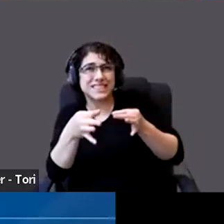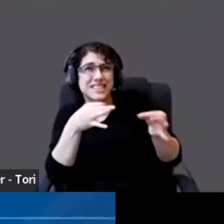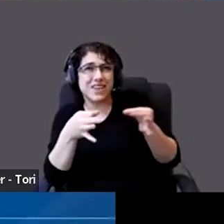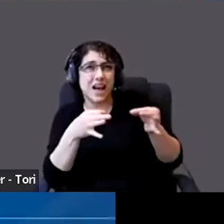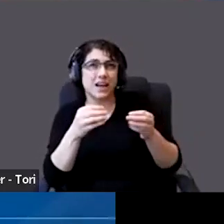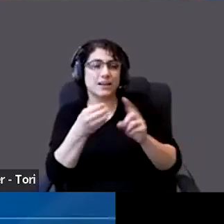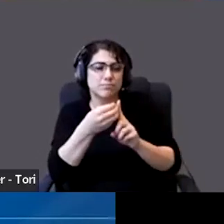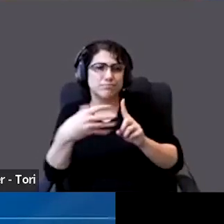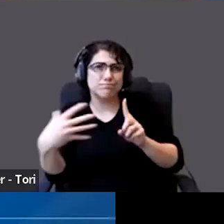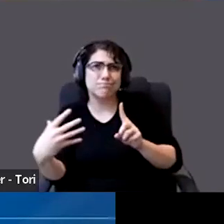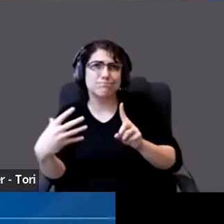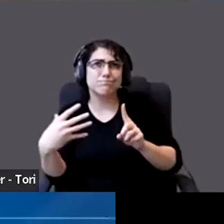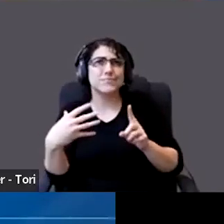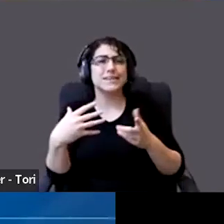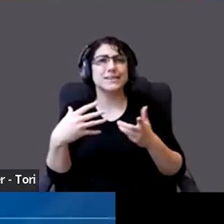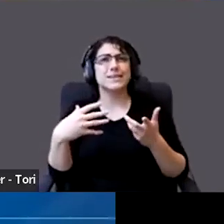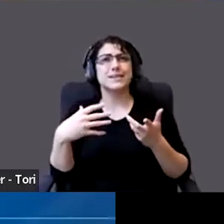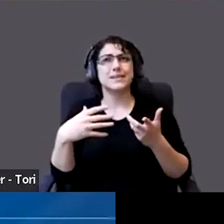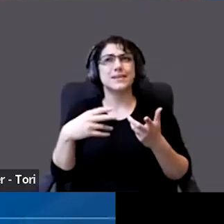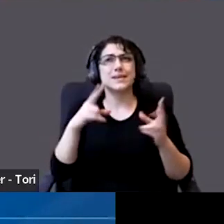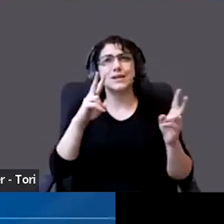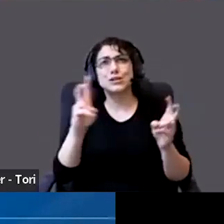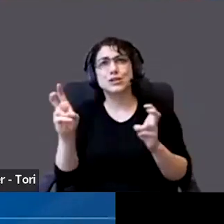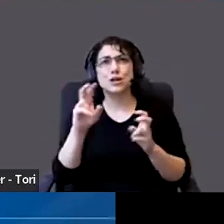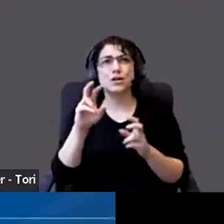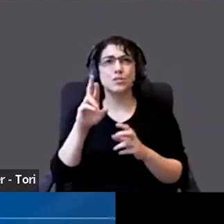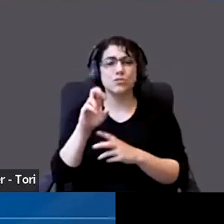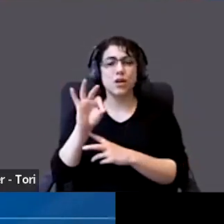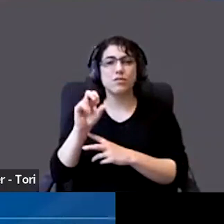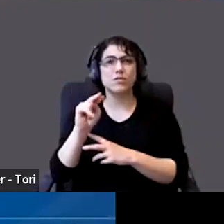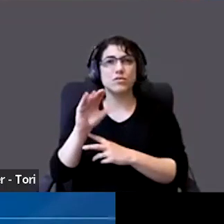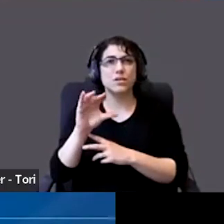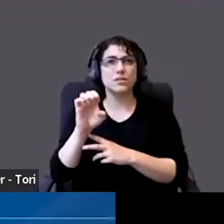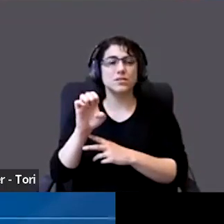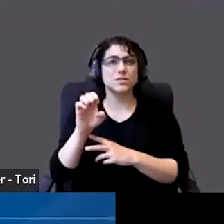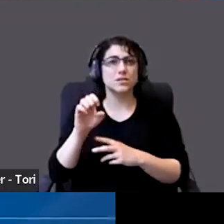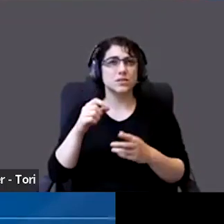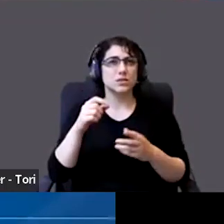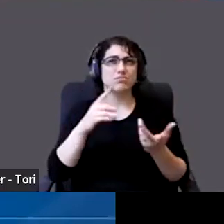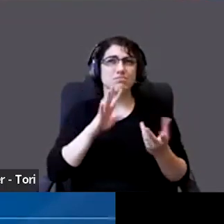in the terms of reference to address other things that in no way are critical of CDC,